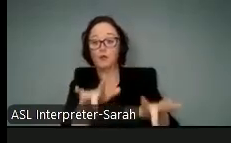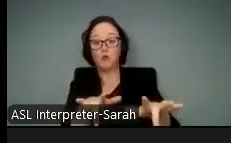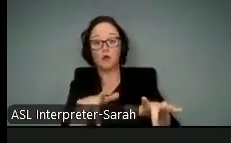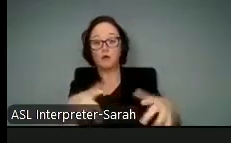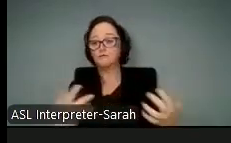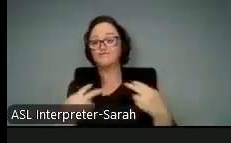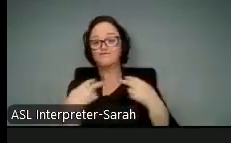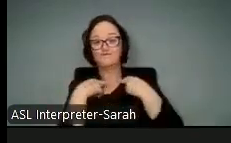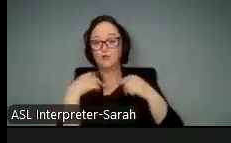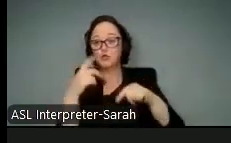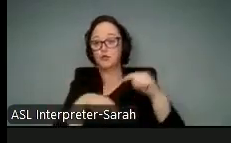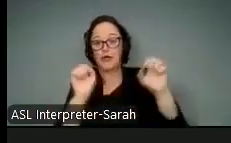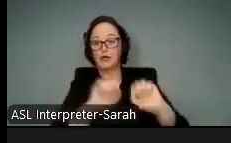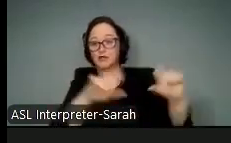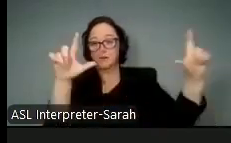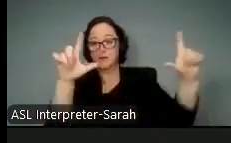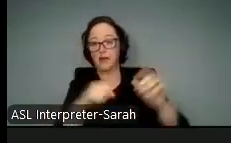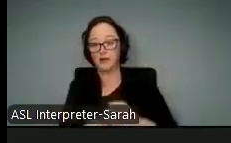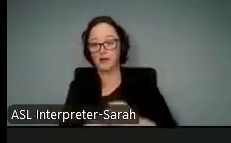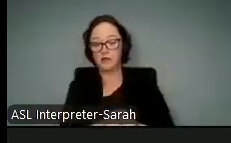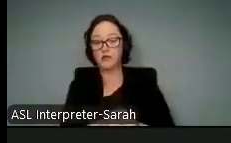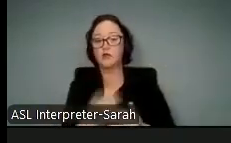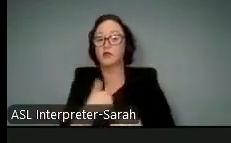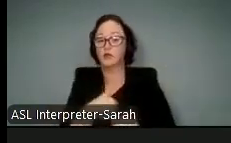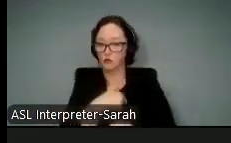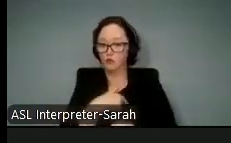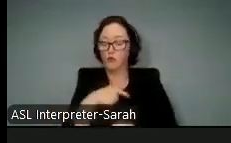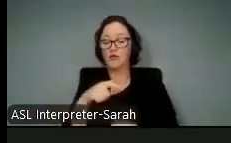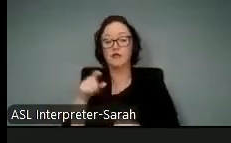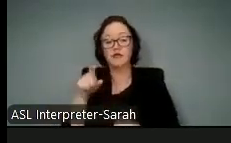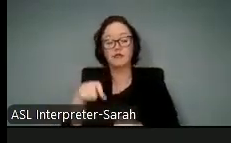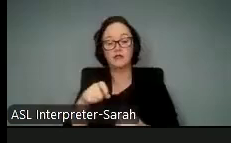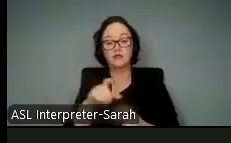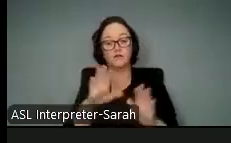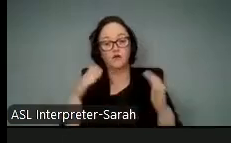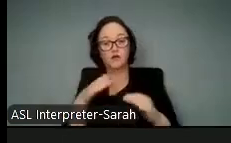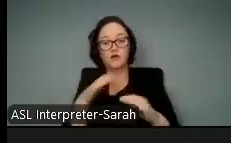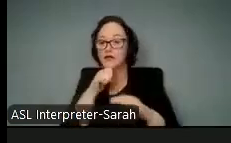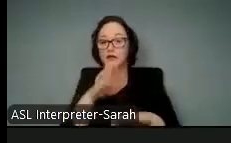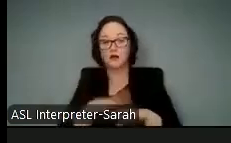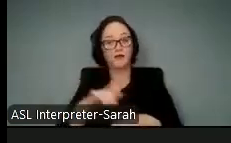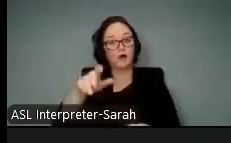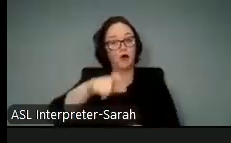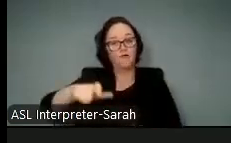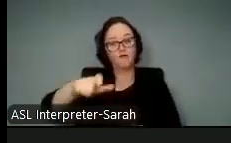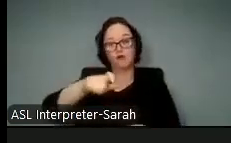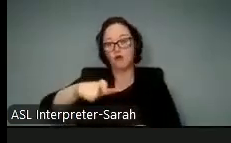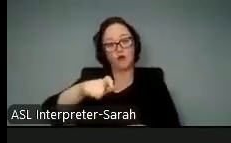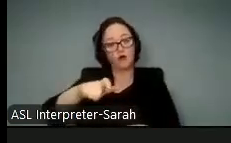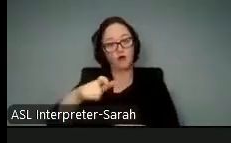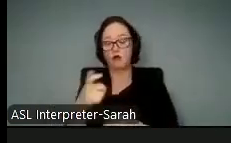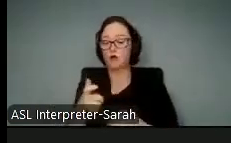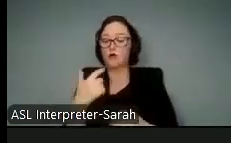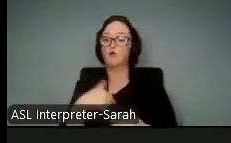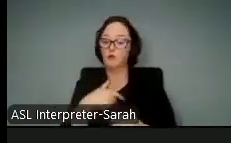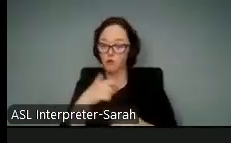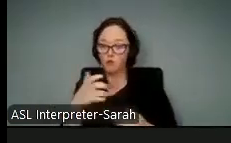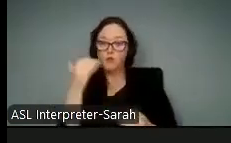So we want a universal event listener, we want on focus, not on hover, we need to be able to detect when somebody's trying to navigate via keyboard.